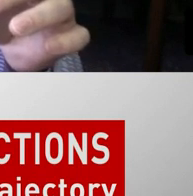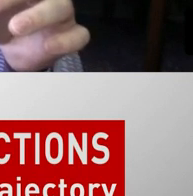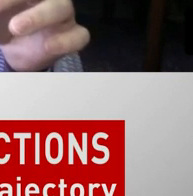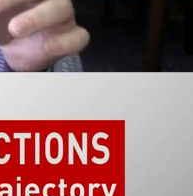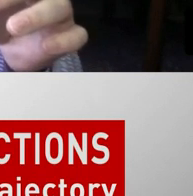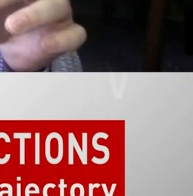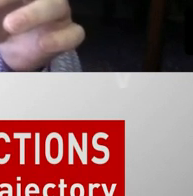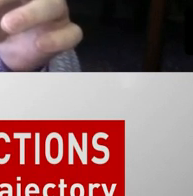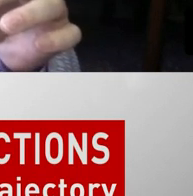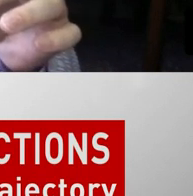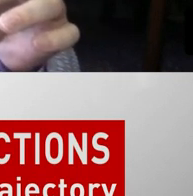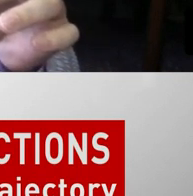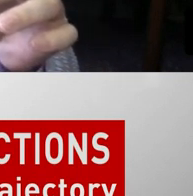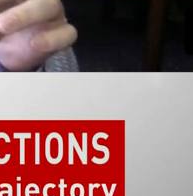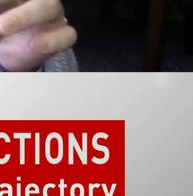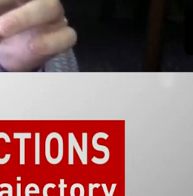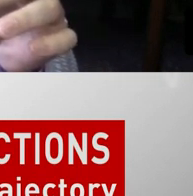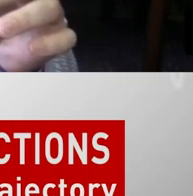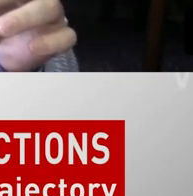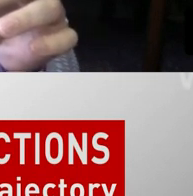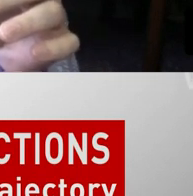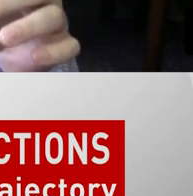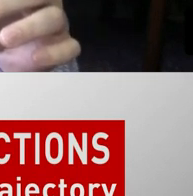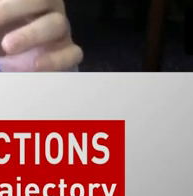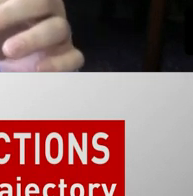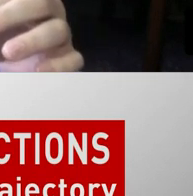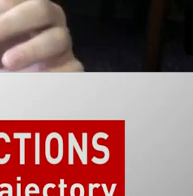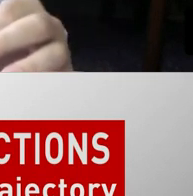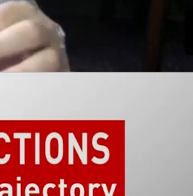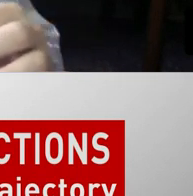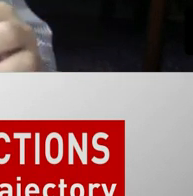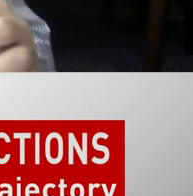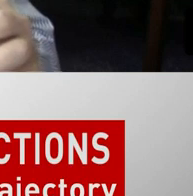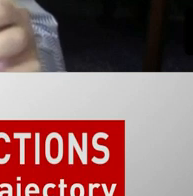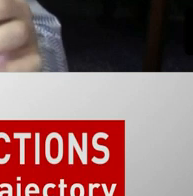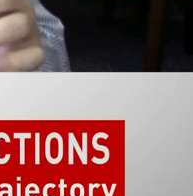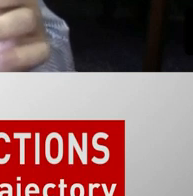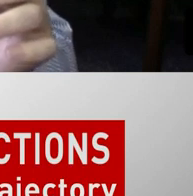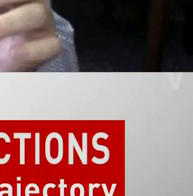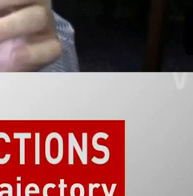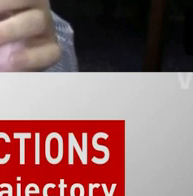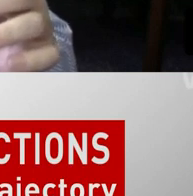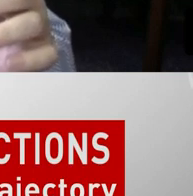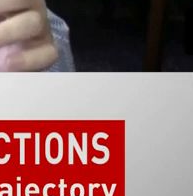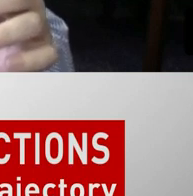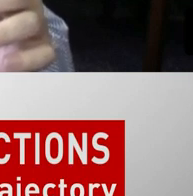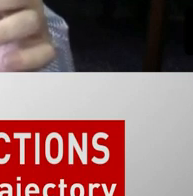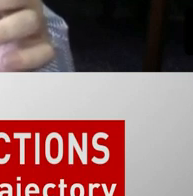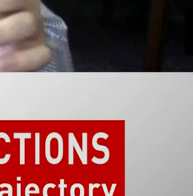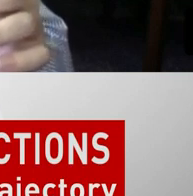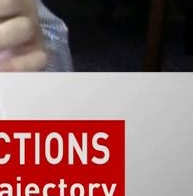THEY JUST -- FOR EXAMPLE, 11,000